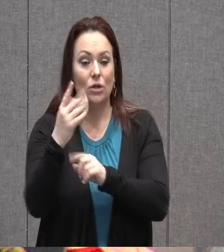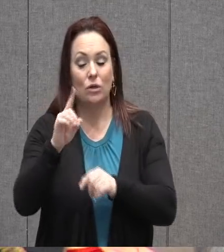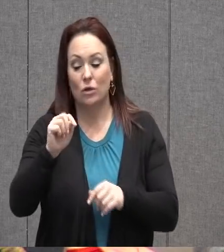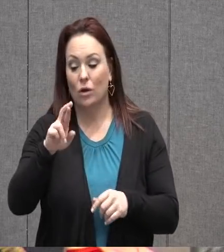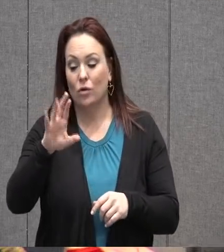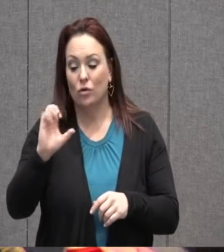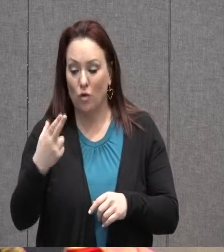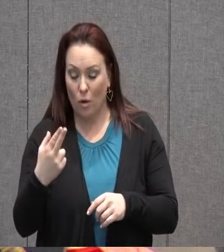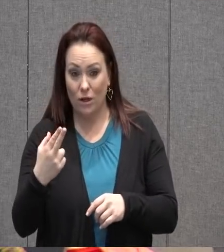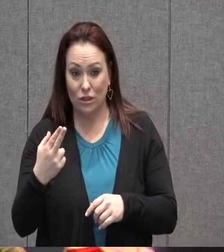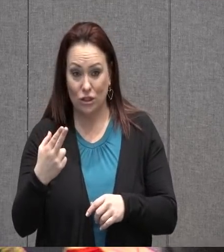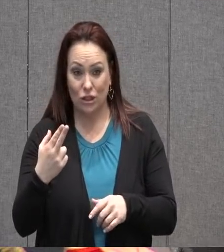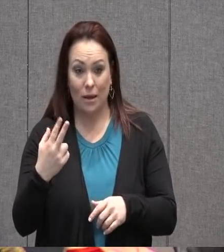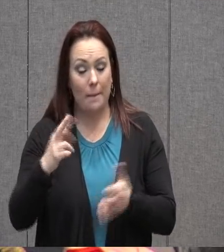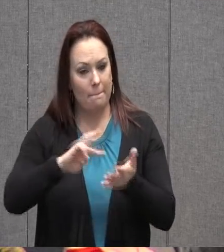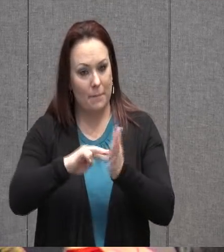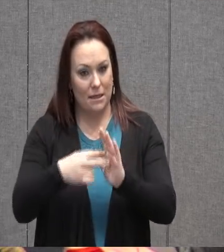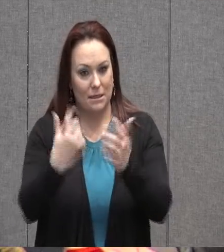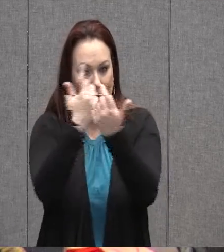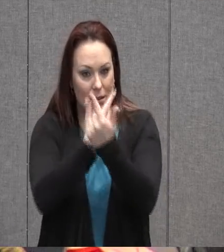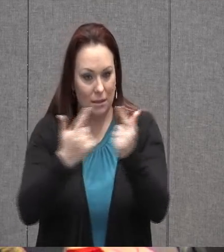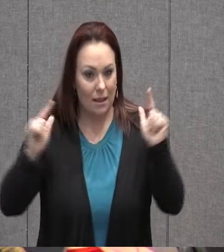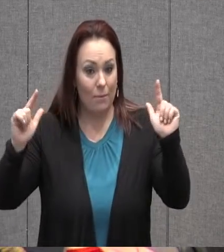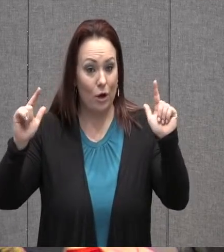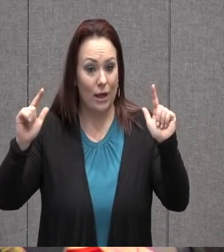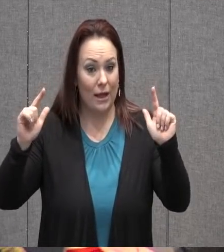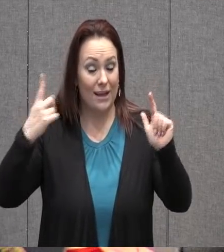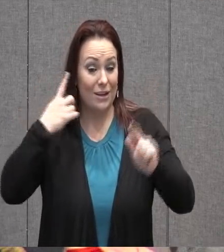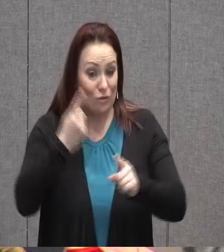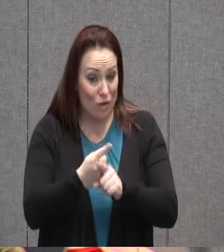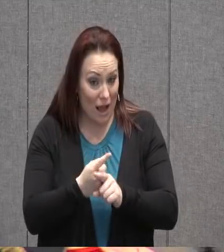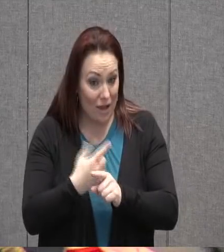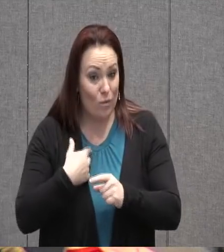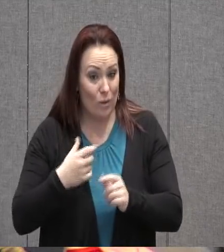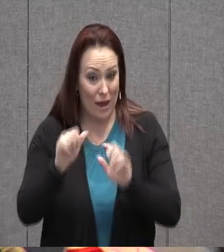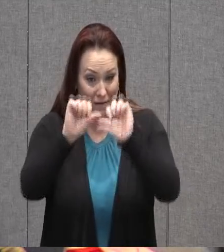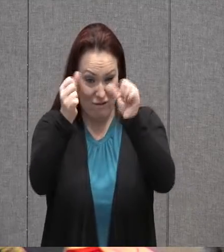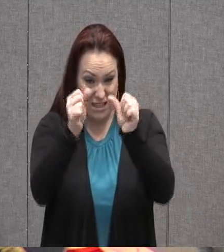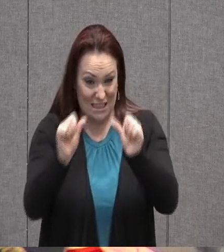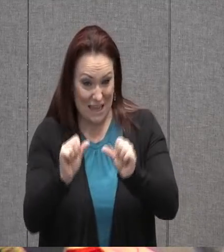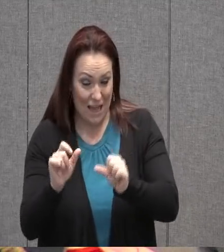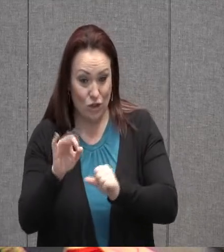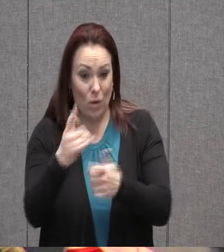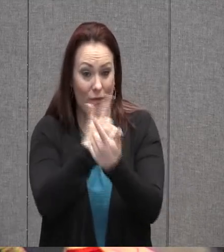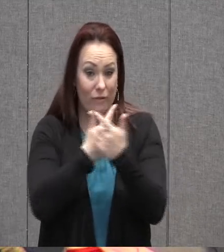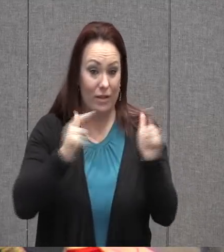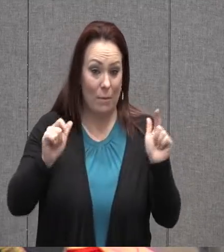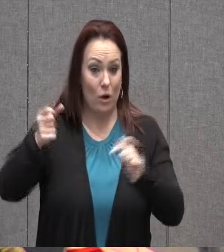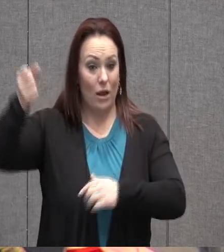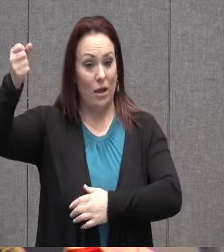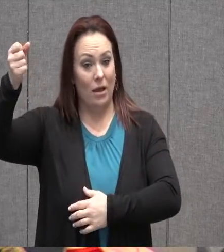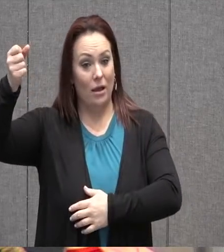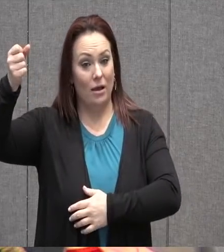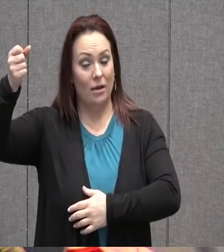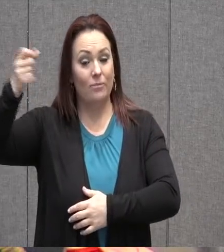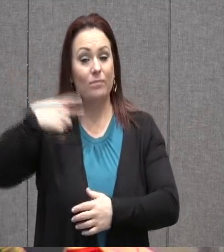Right, the Statue of Liberty holds a torch. One of these, right here, is a branch.